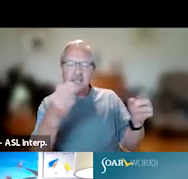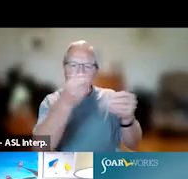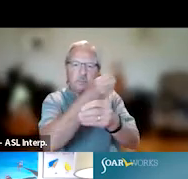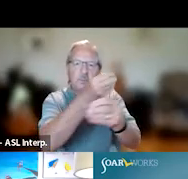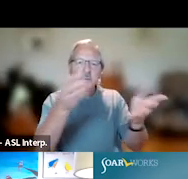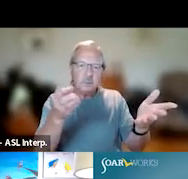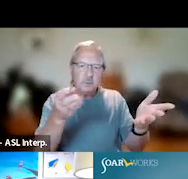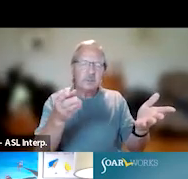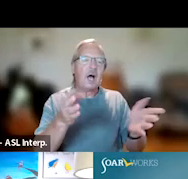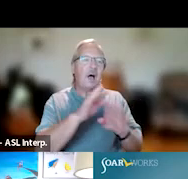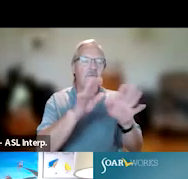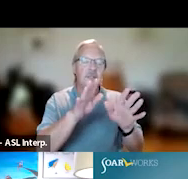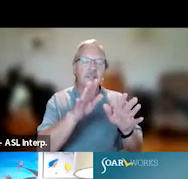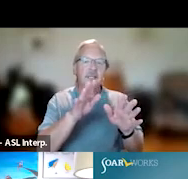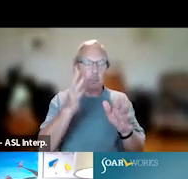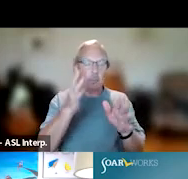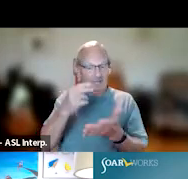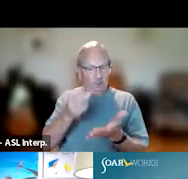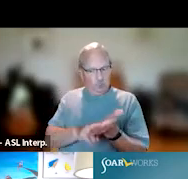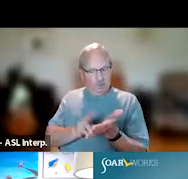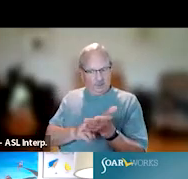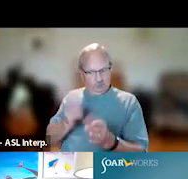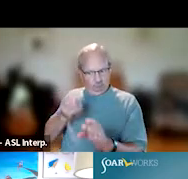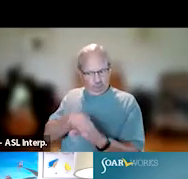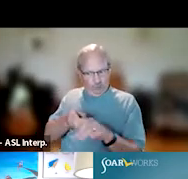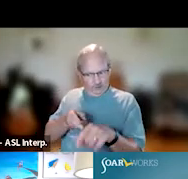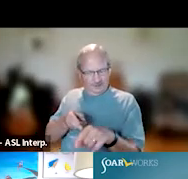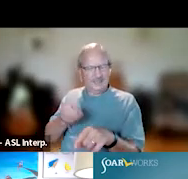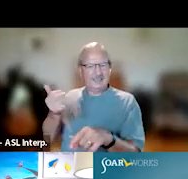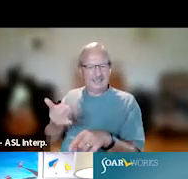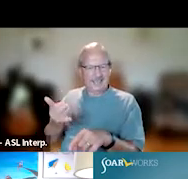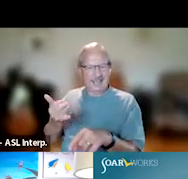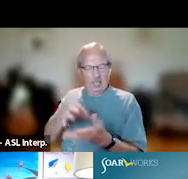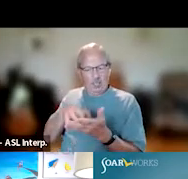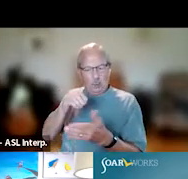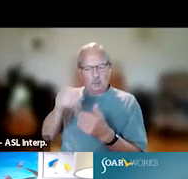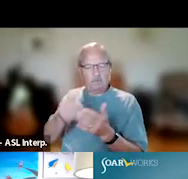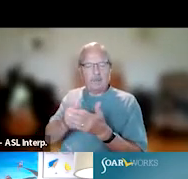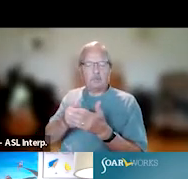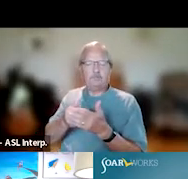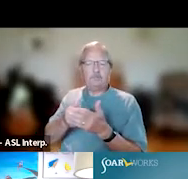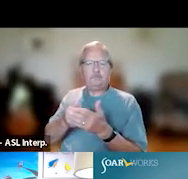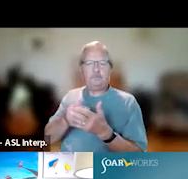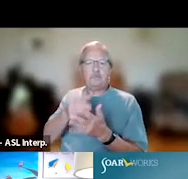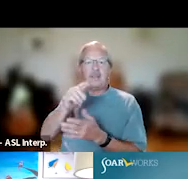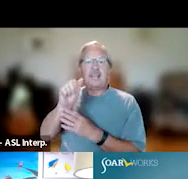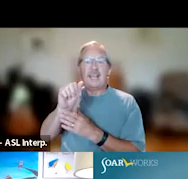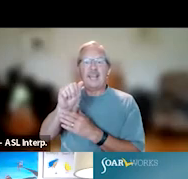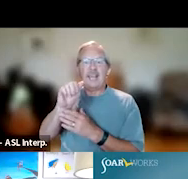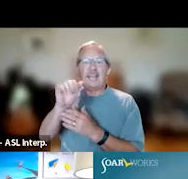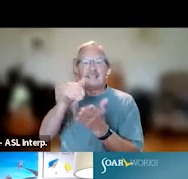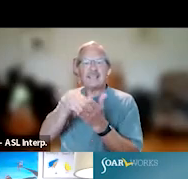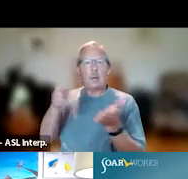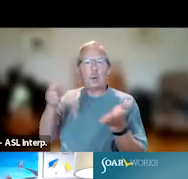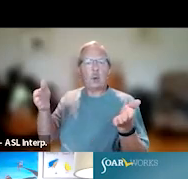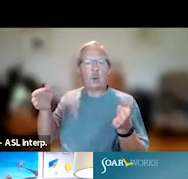and now you've registered and joined us today to learn about the TA Center closing and how to do SOAR work